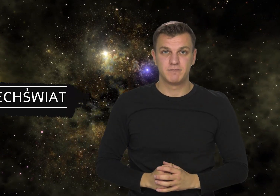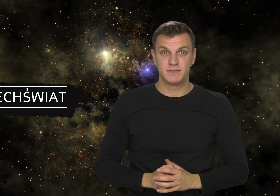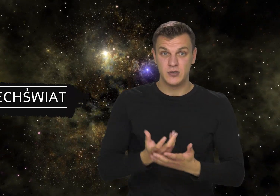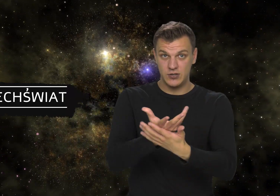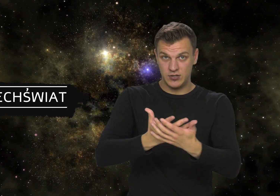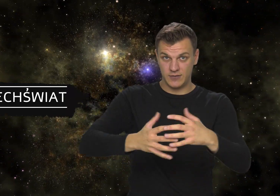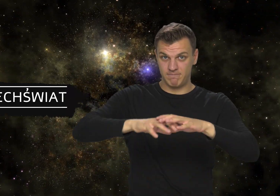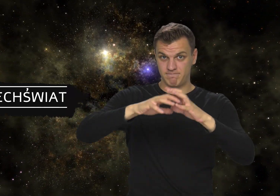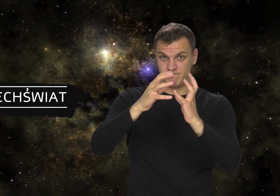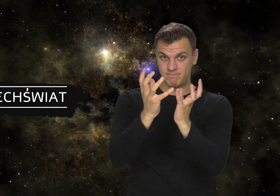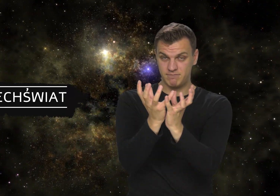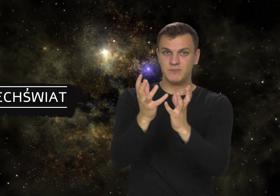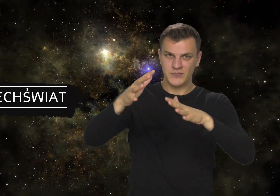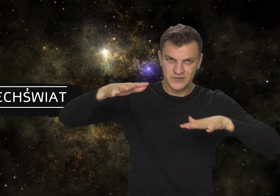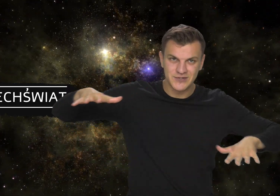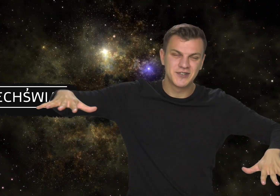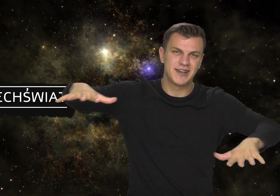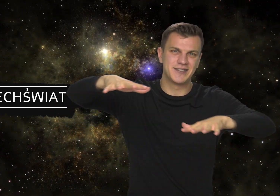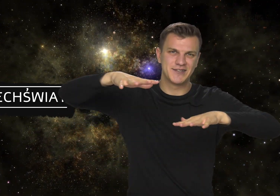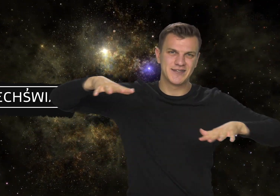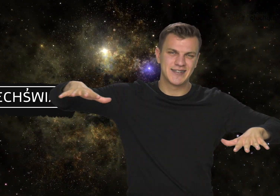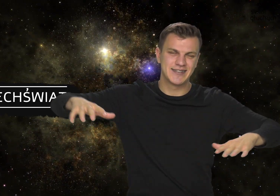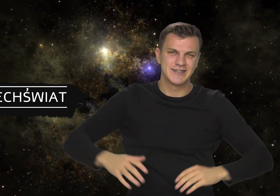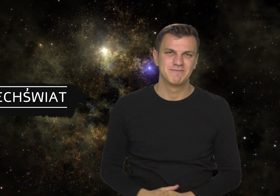UNIVERSE.